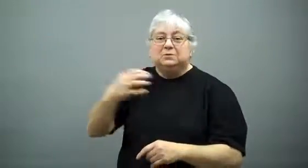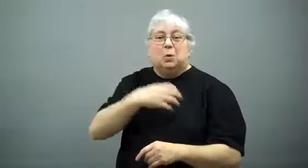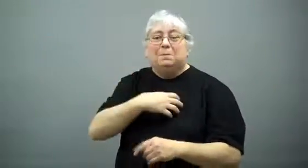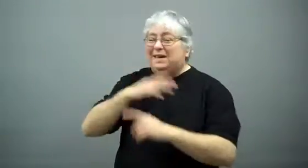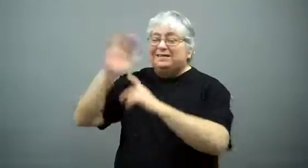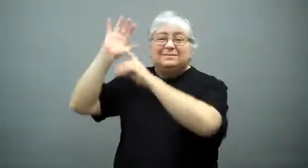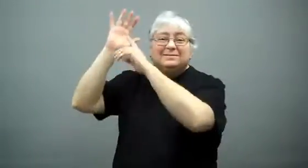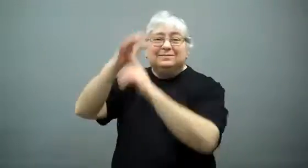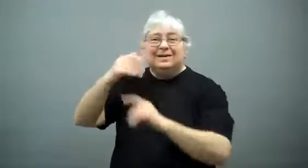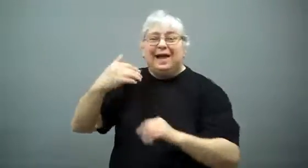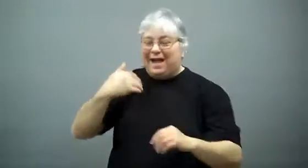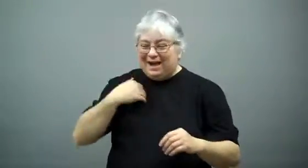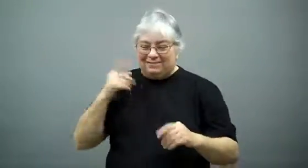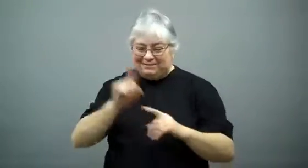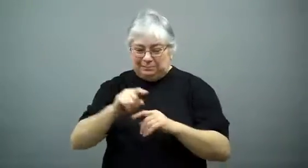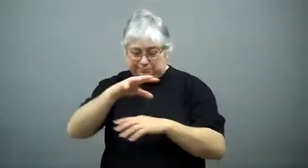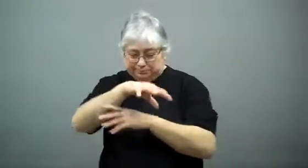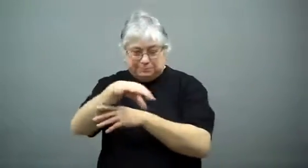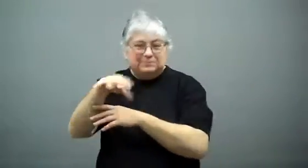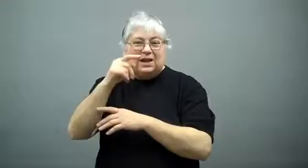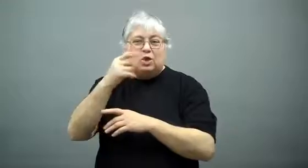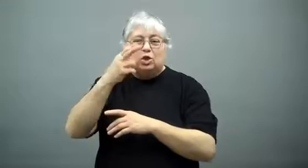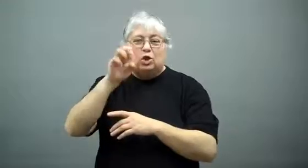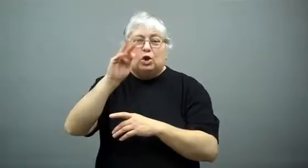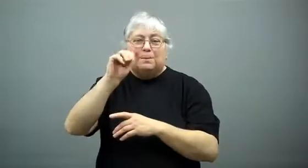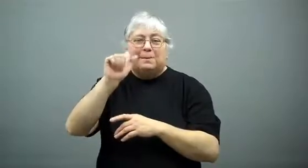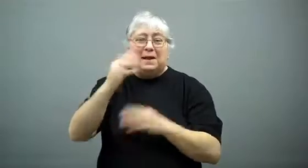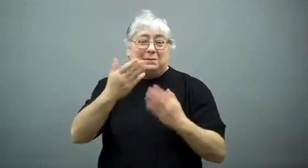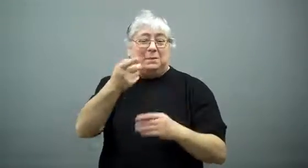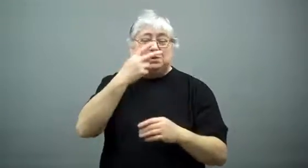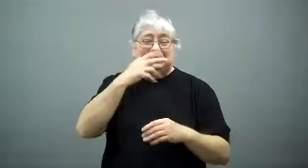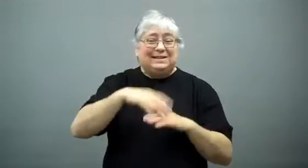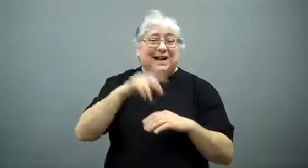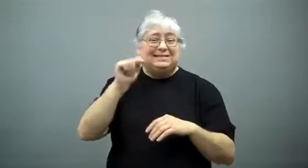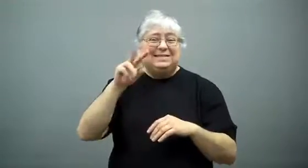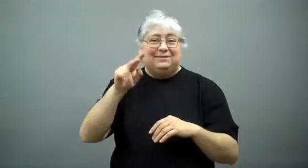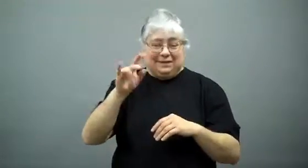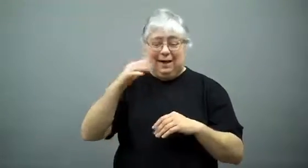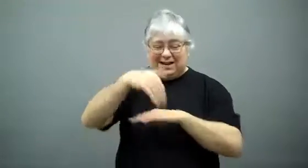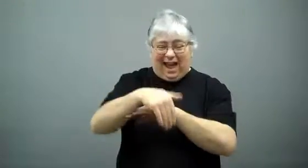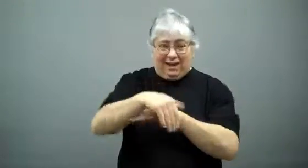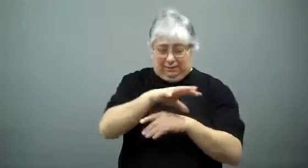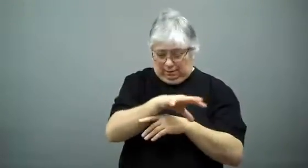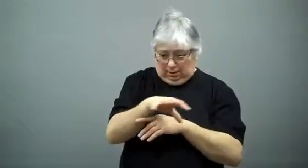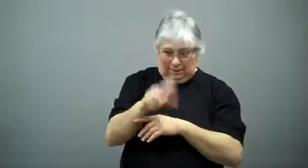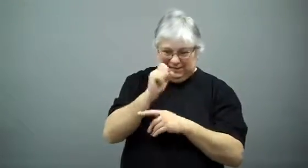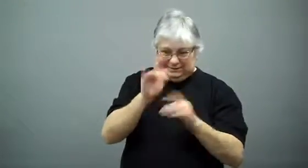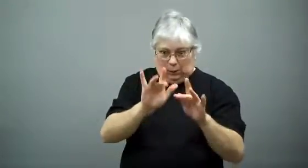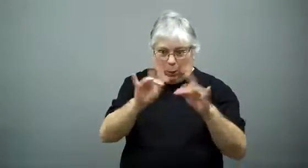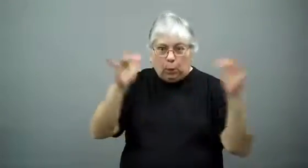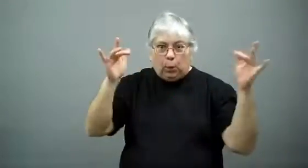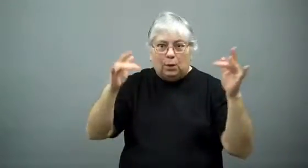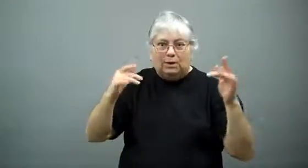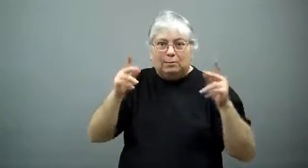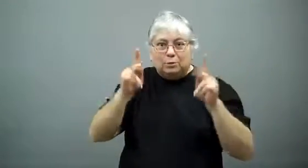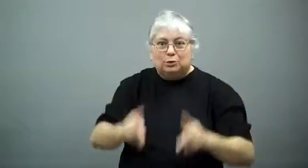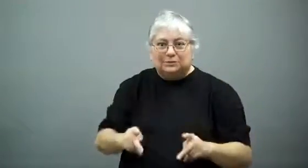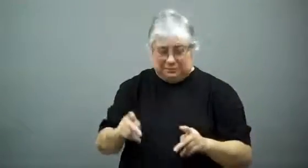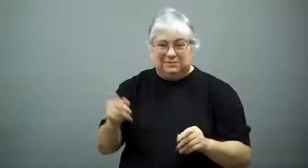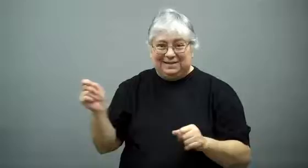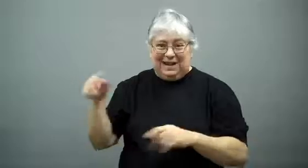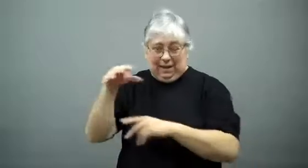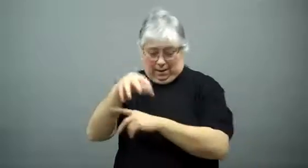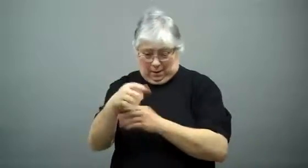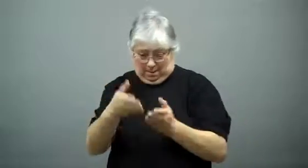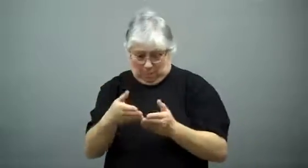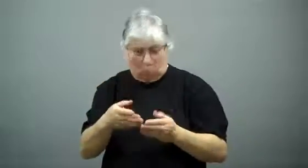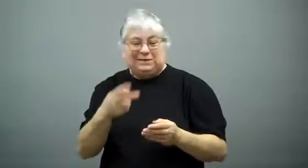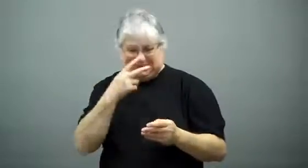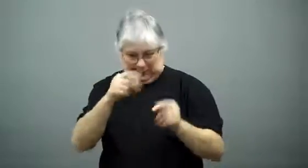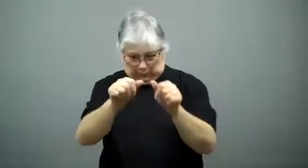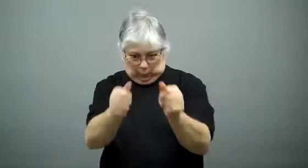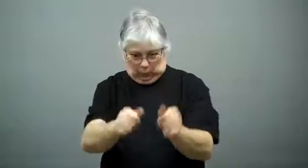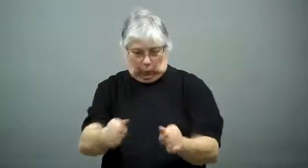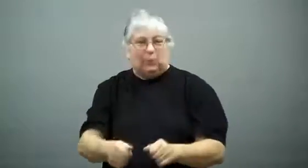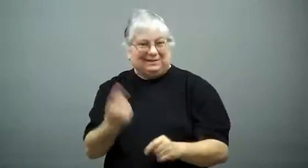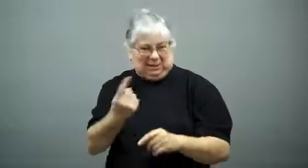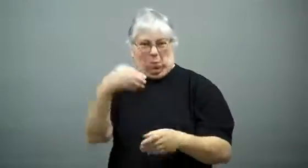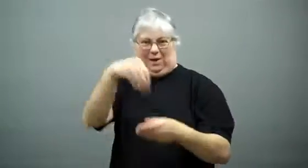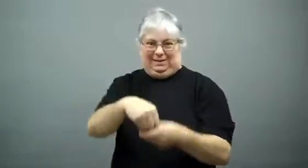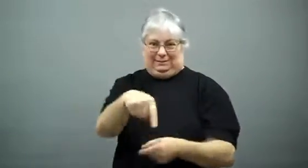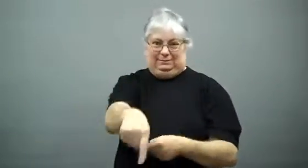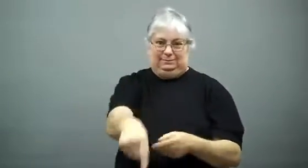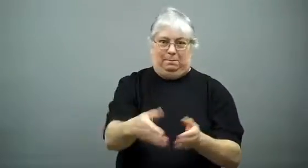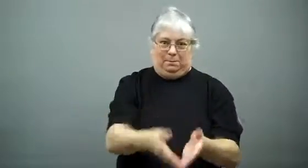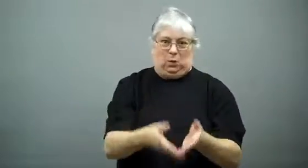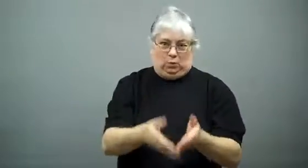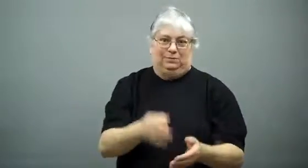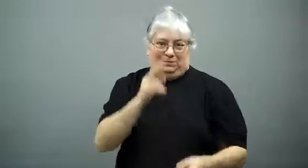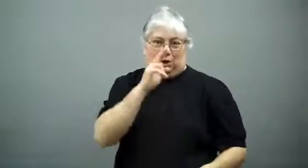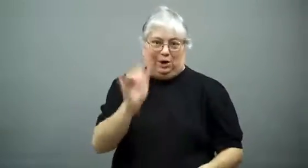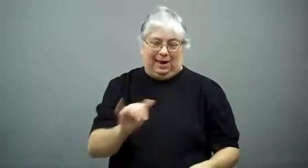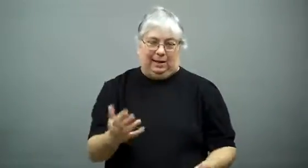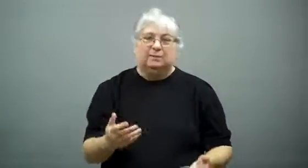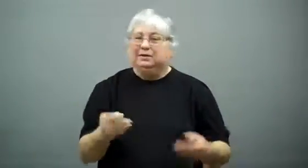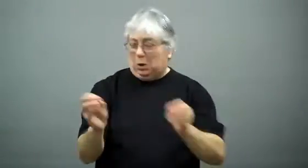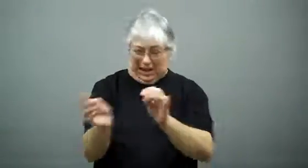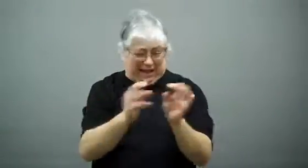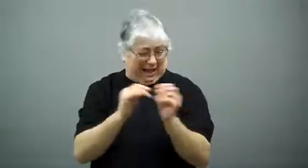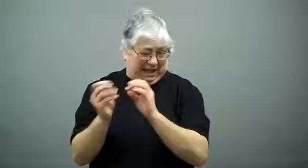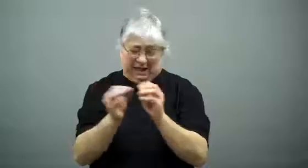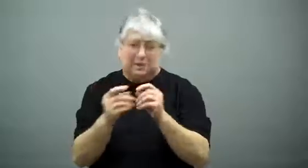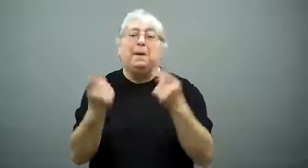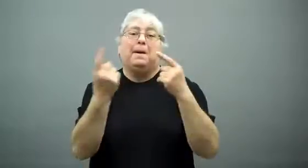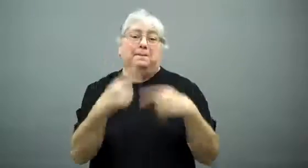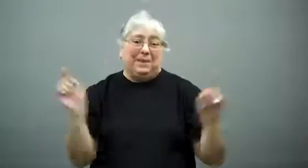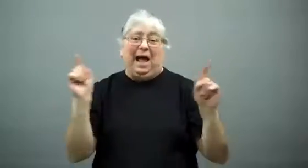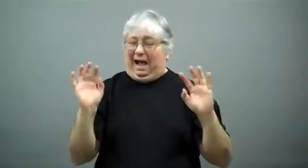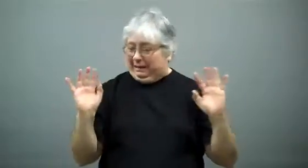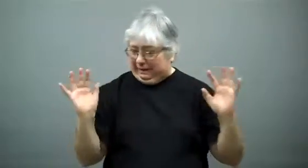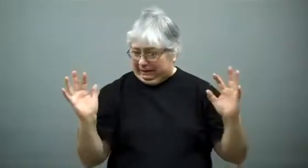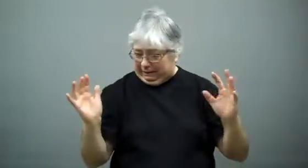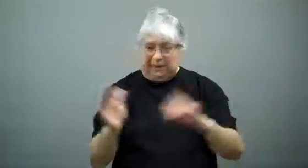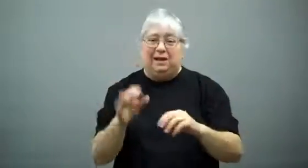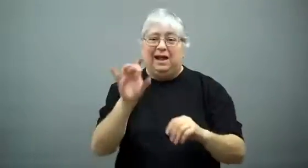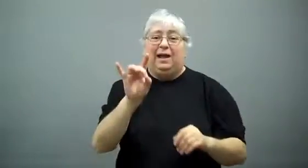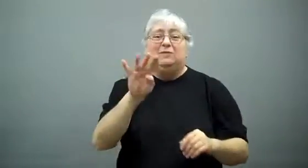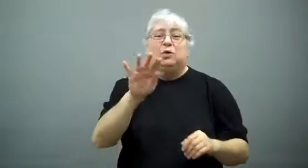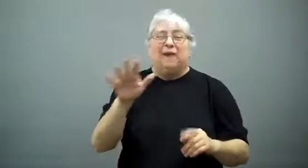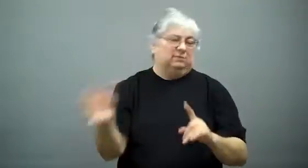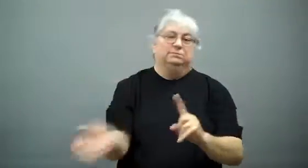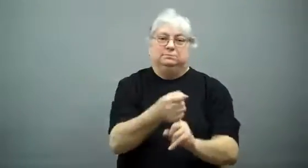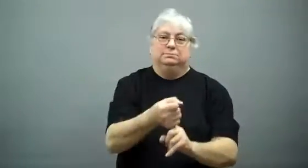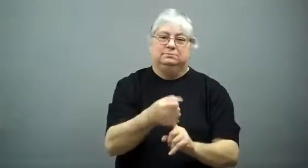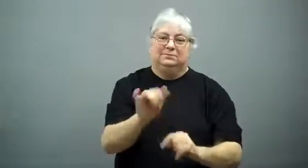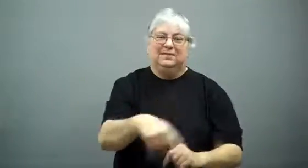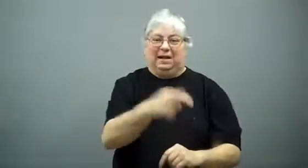The police used thermal imaging, and determined someone was in the boat.